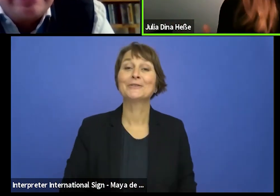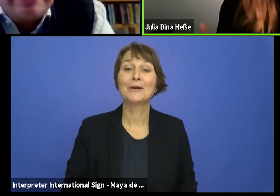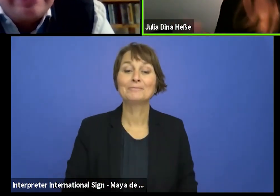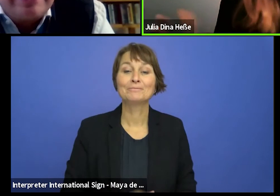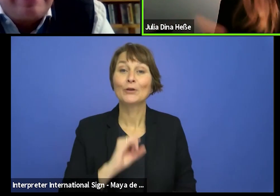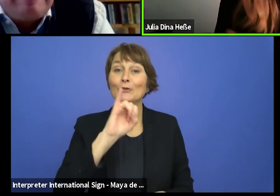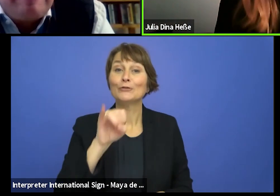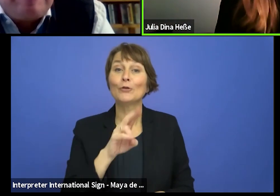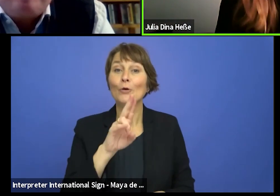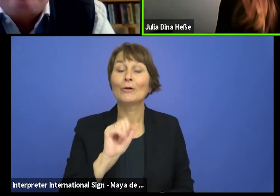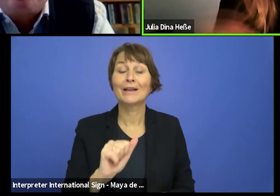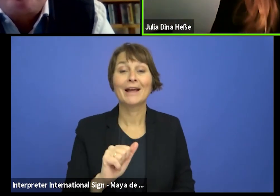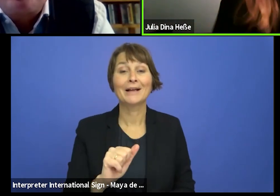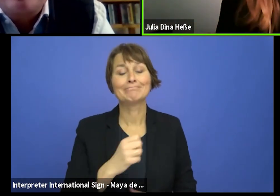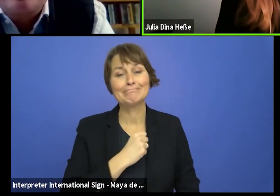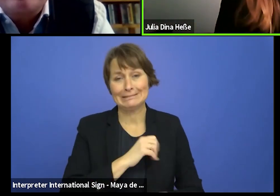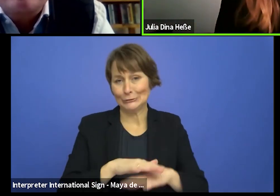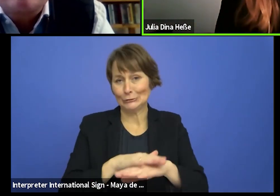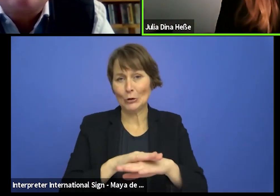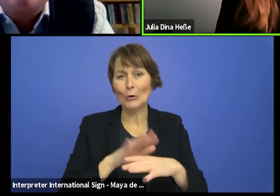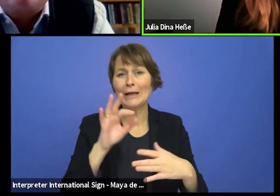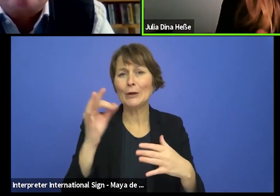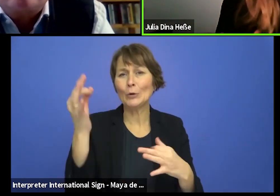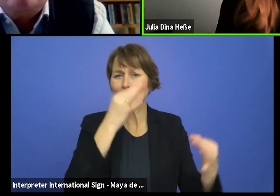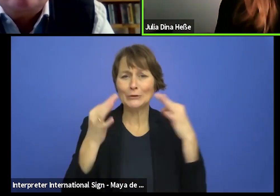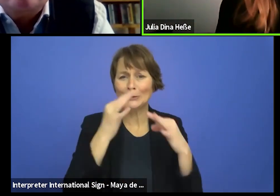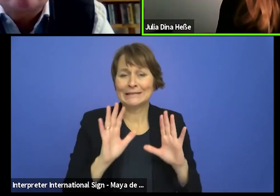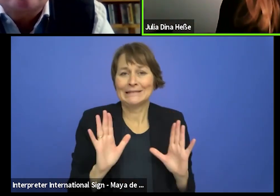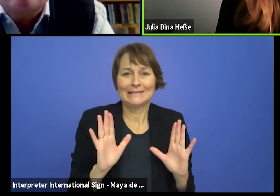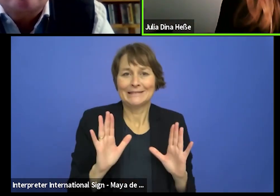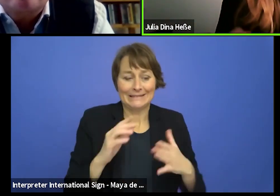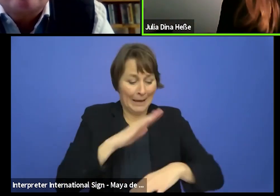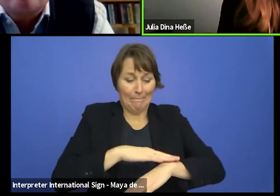meet all the questions but please take them to the breakout rooms, especially those for like support